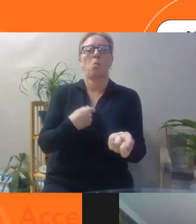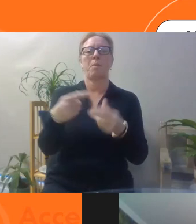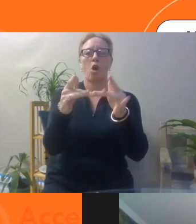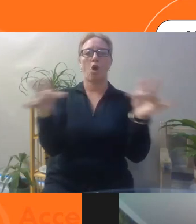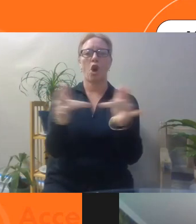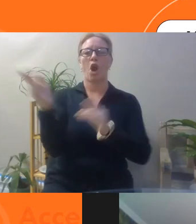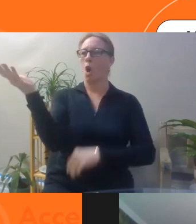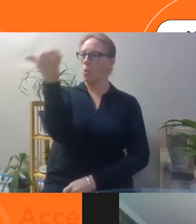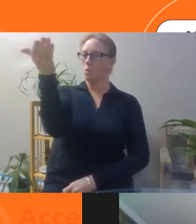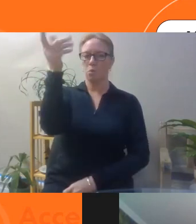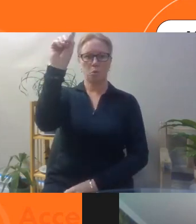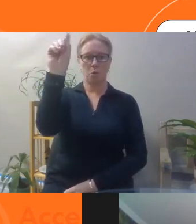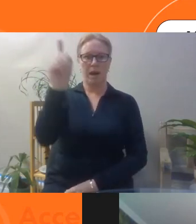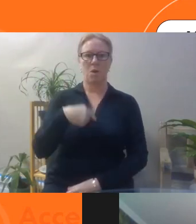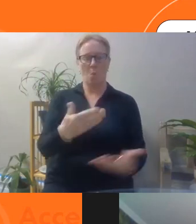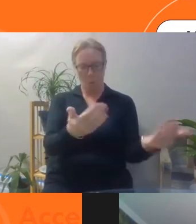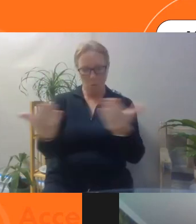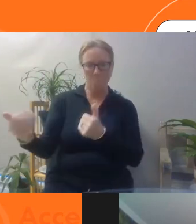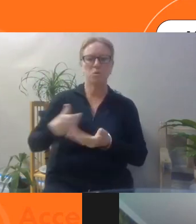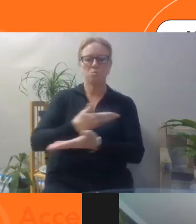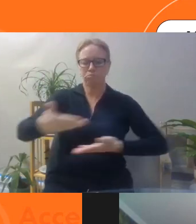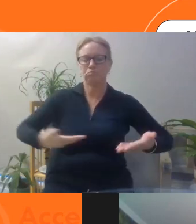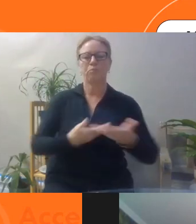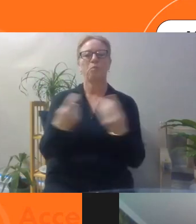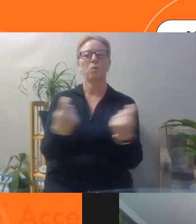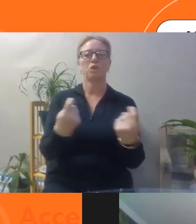Welcome to the Kōrero For Change, a webinar series brought to you